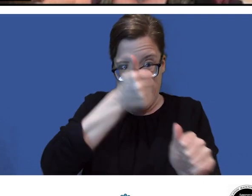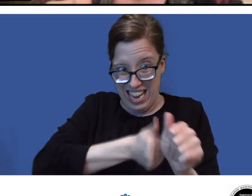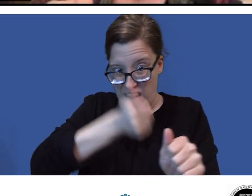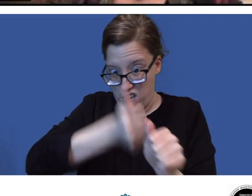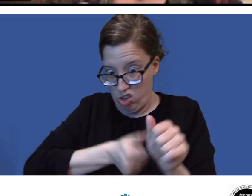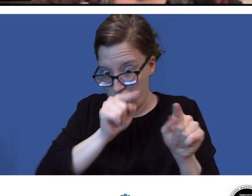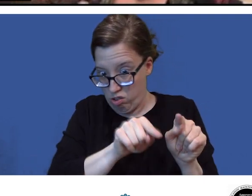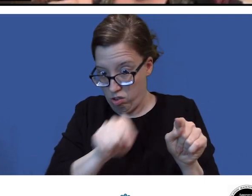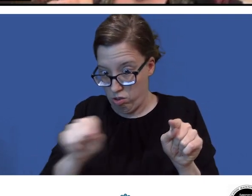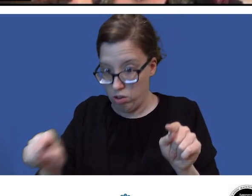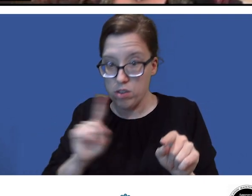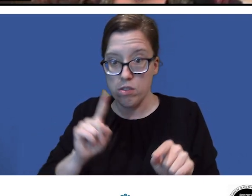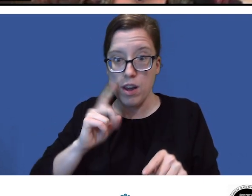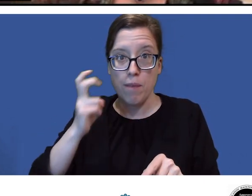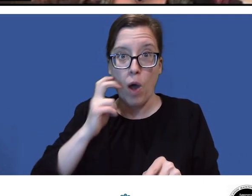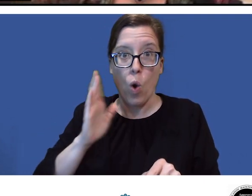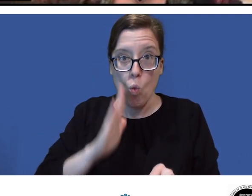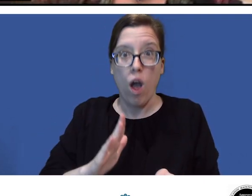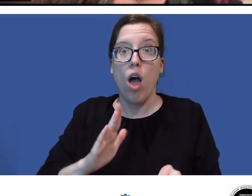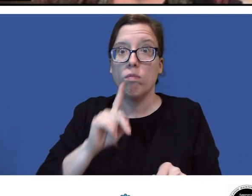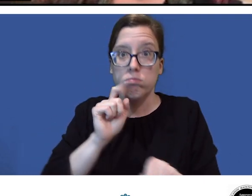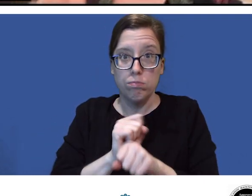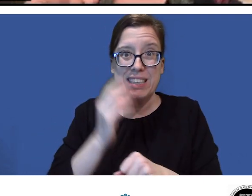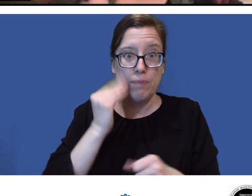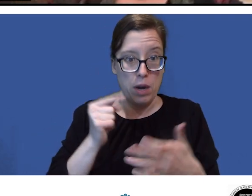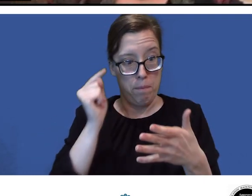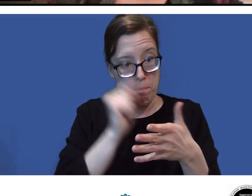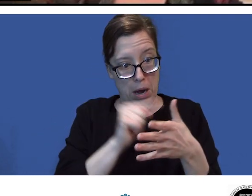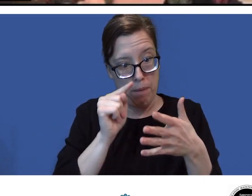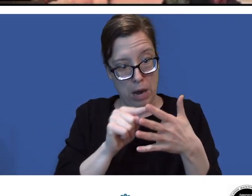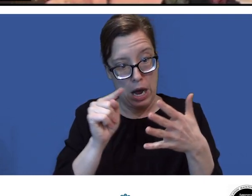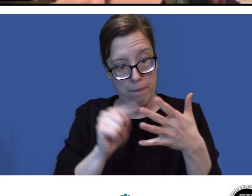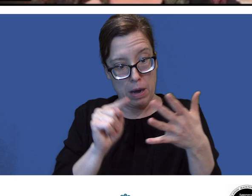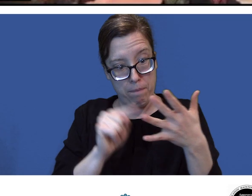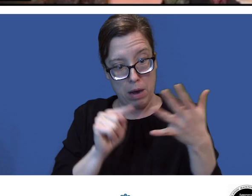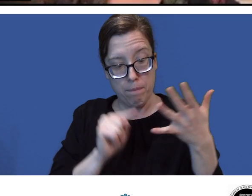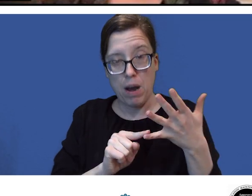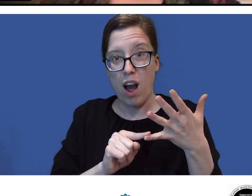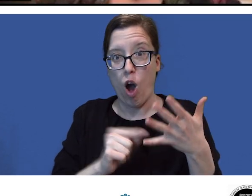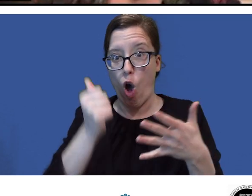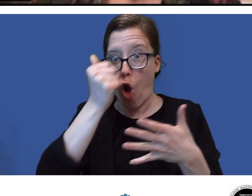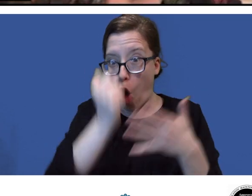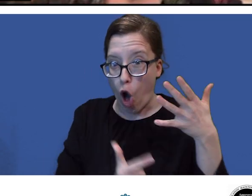and certainly not all the time. But these are common and you'll see them across the population